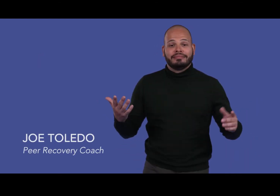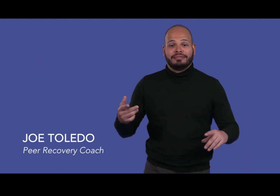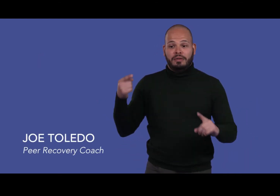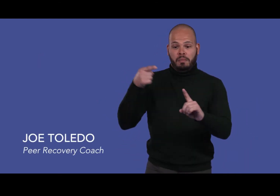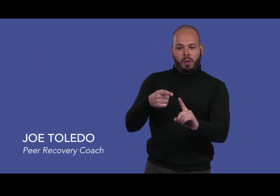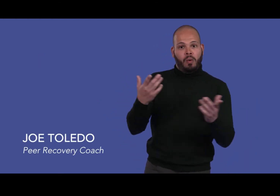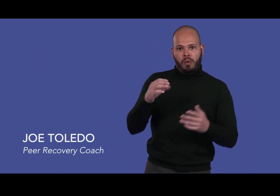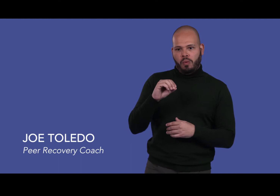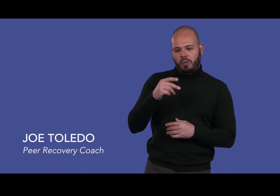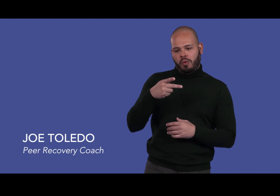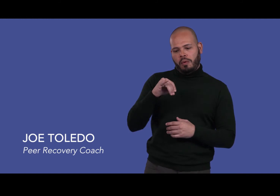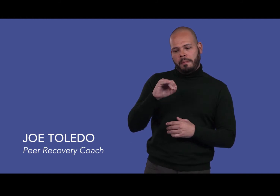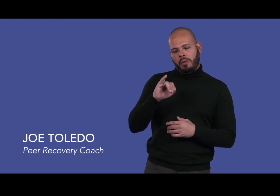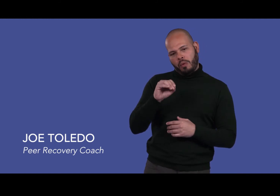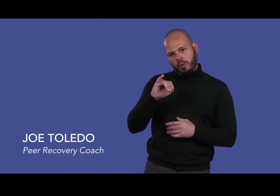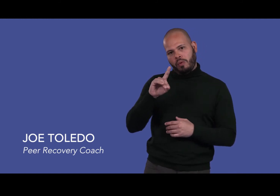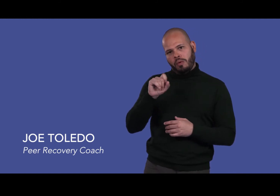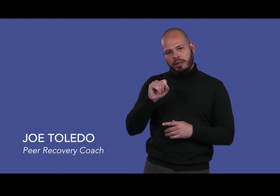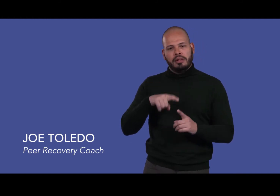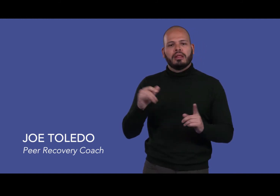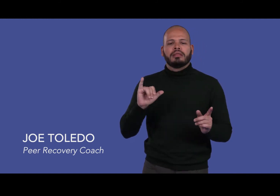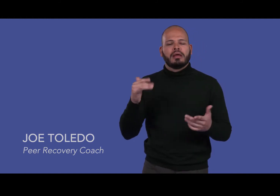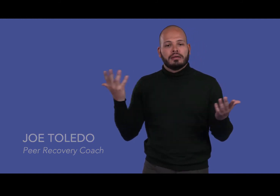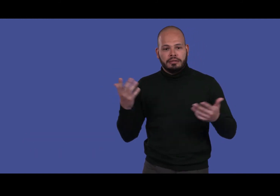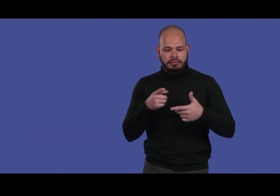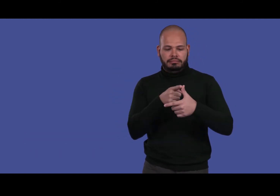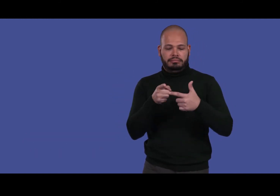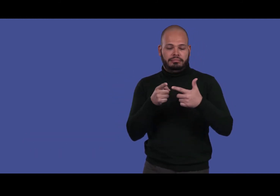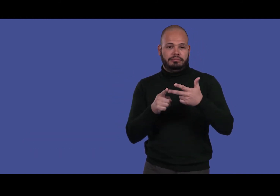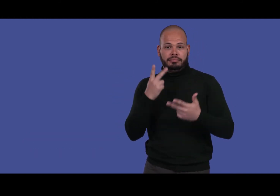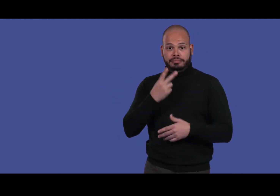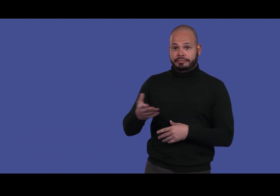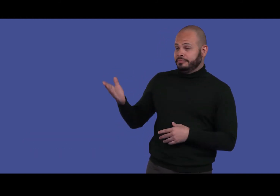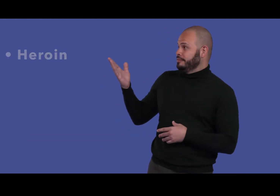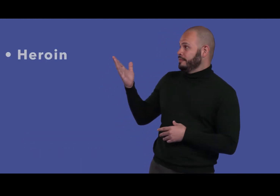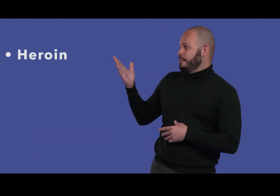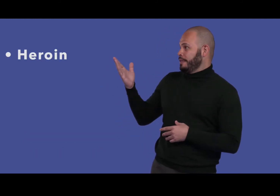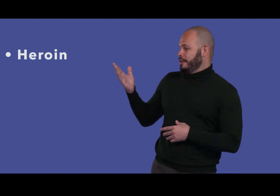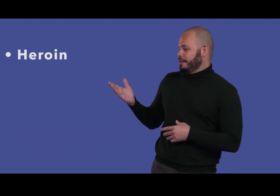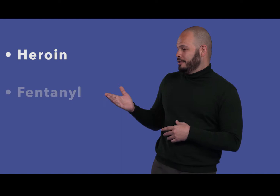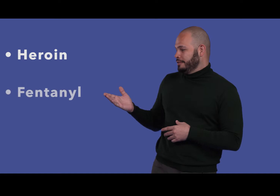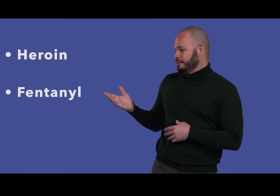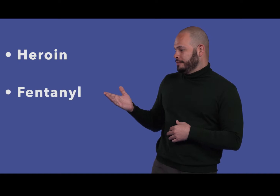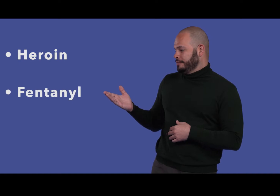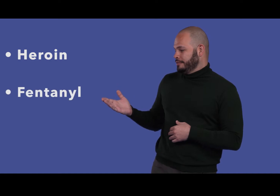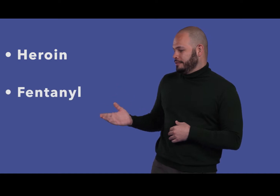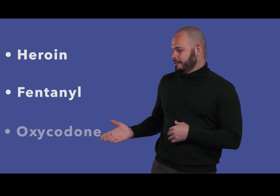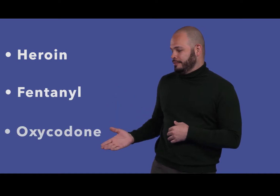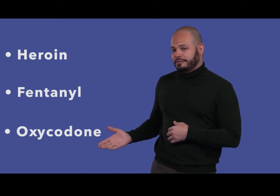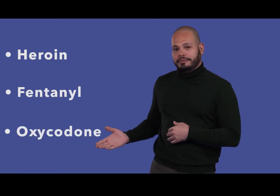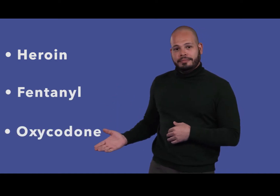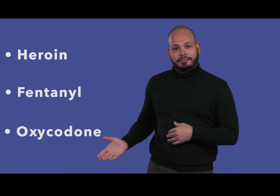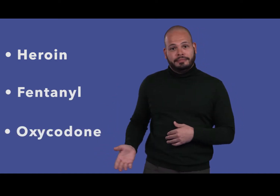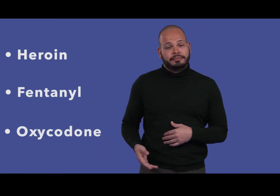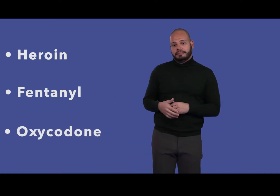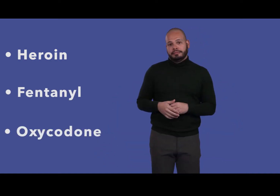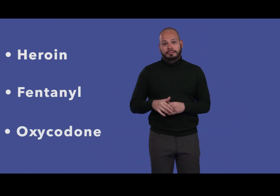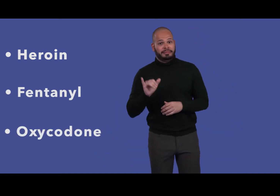But mostly addiction to opioids like heroin, fentanyl and oxycodone.